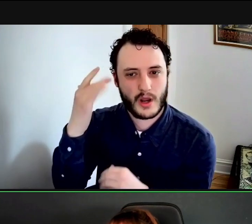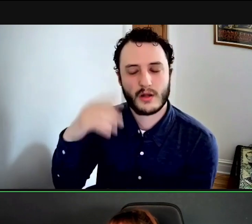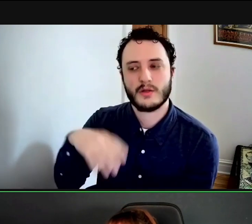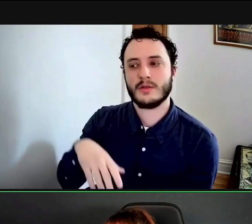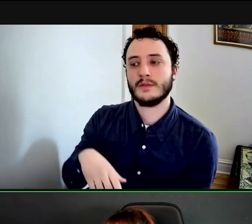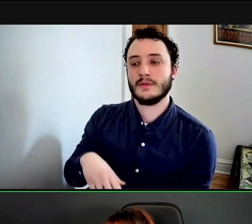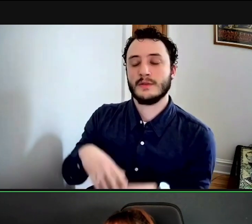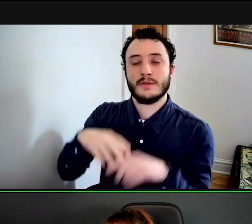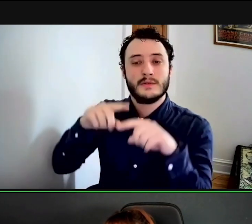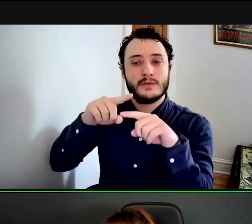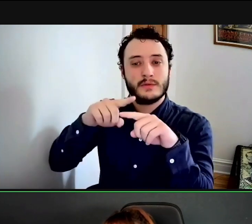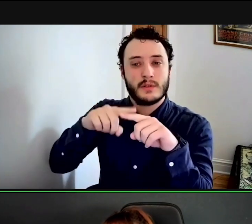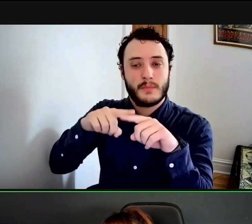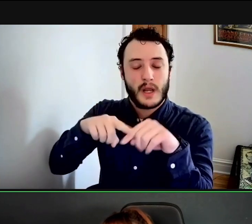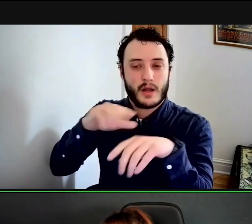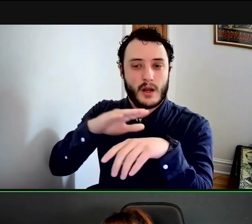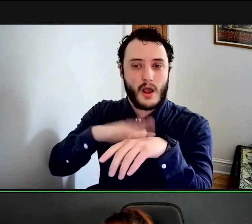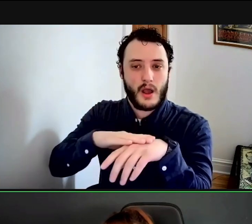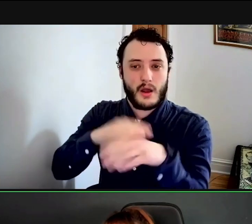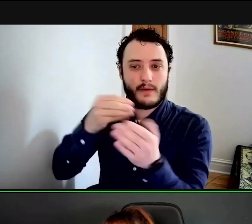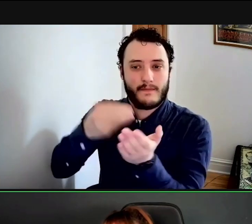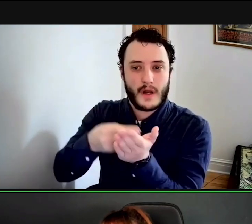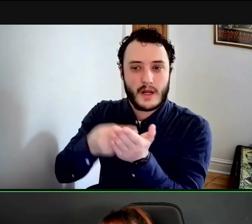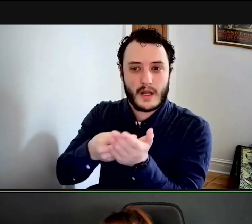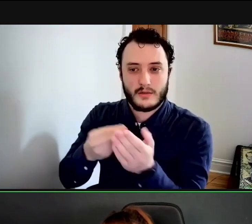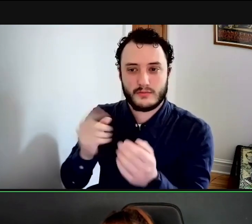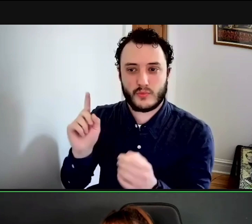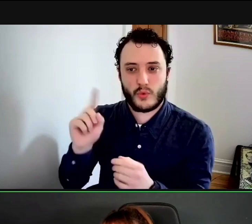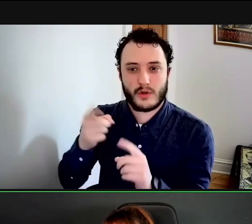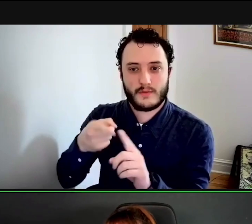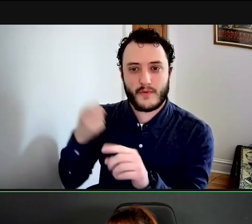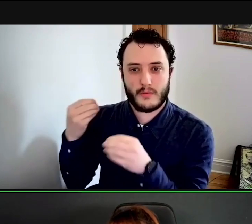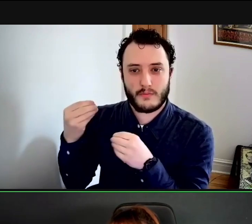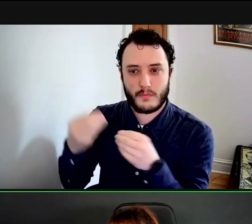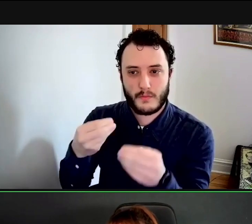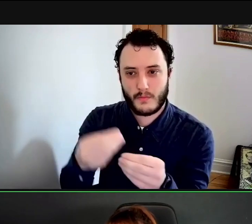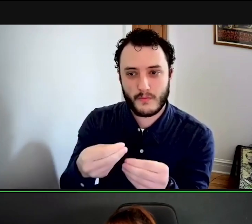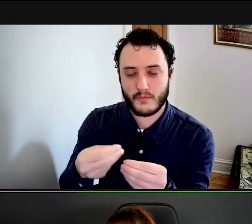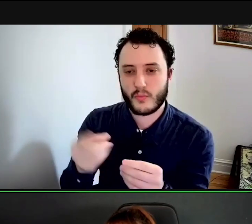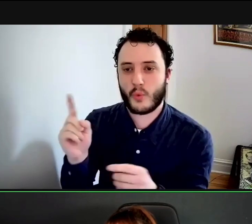are two different ways that campuses typically structure paying for access.